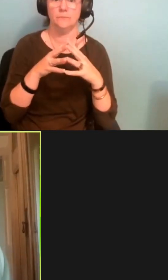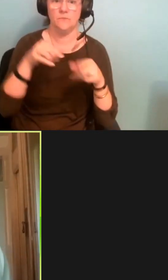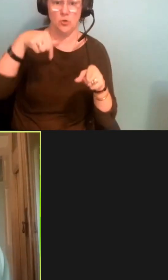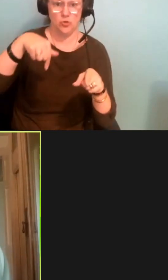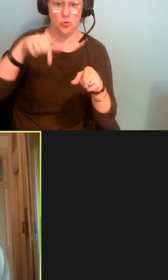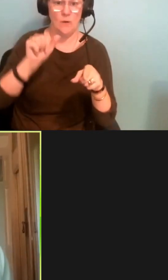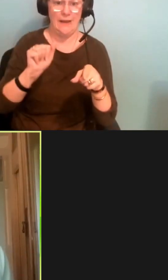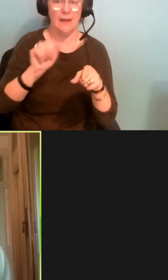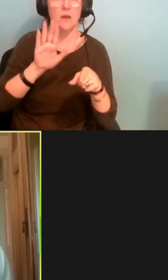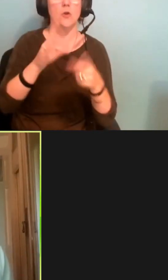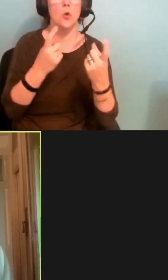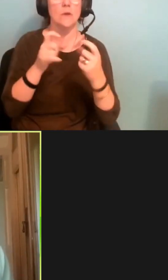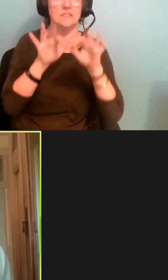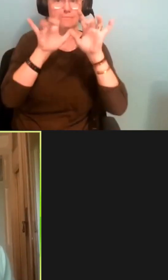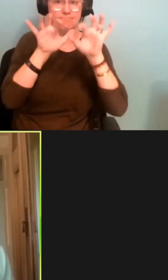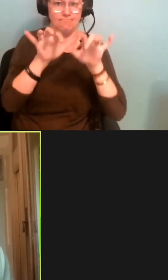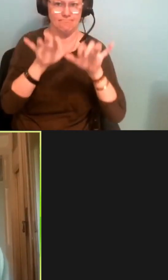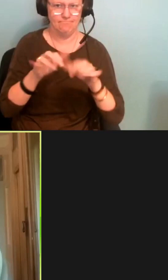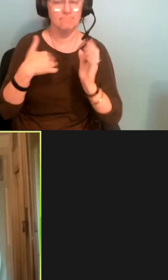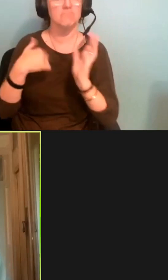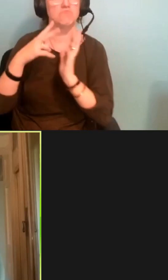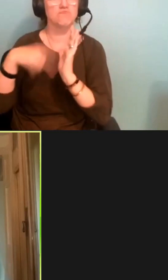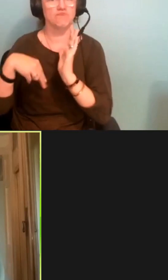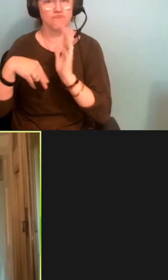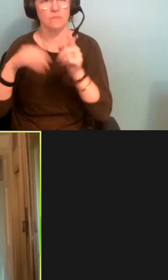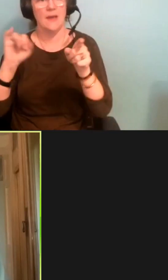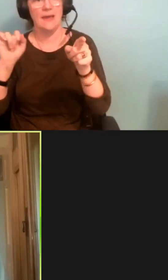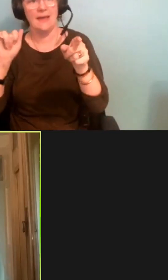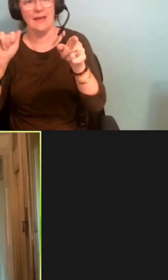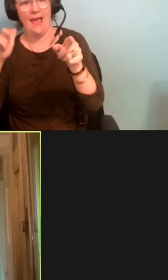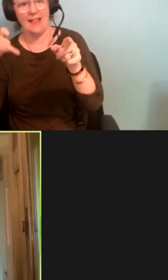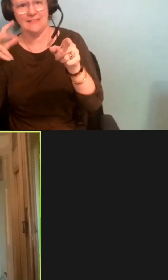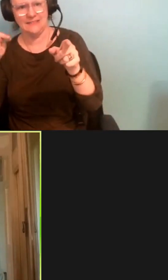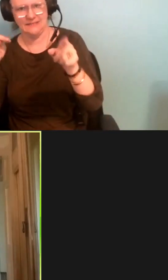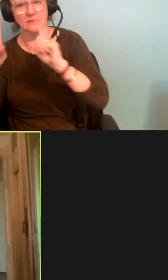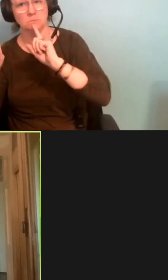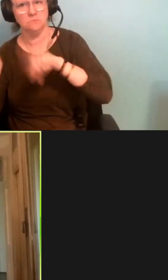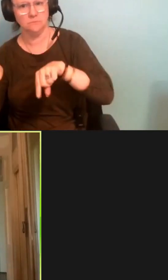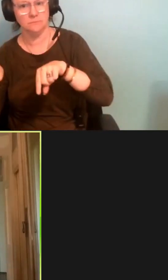question and I'll read it aloud for Allison to answer she also invites you